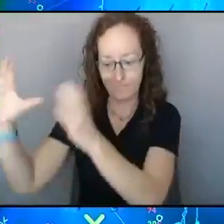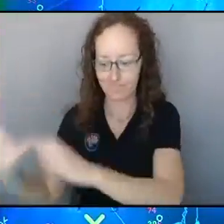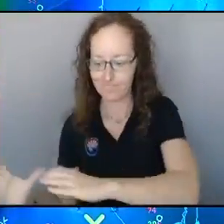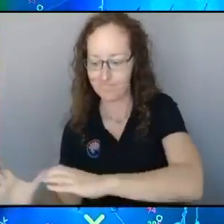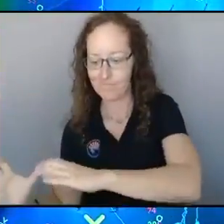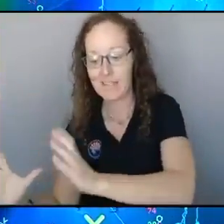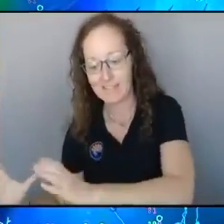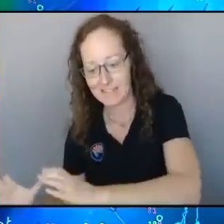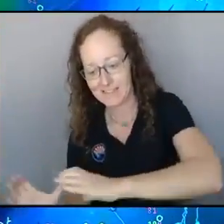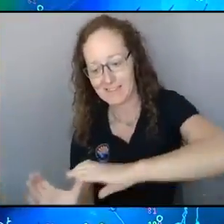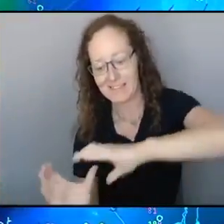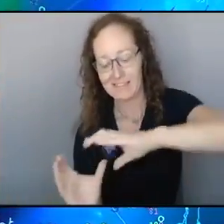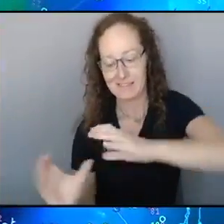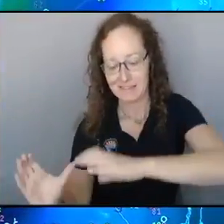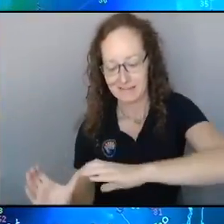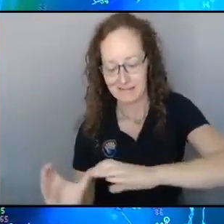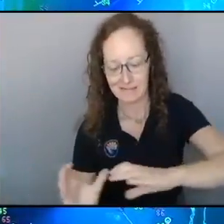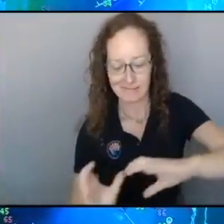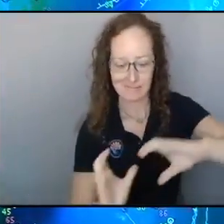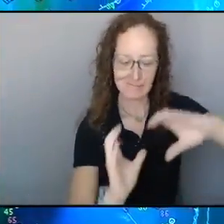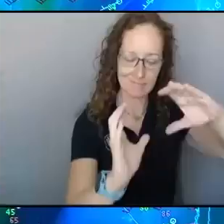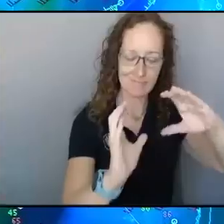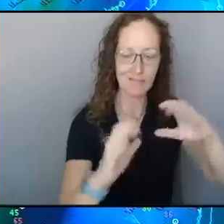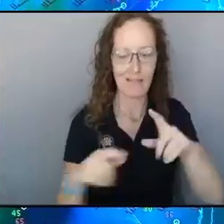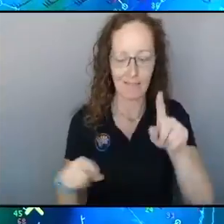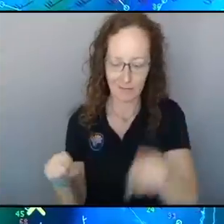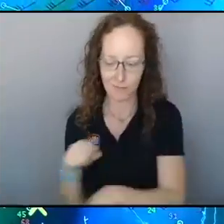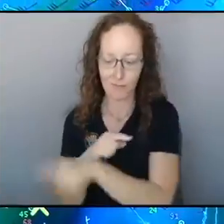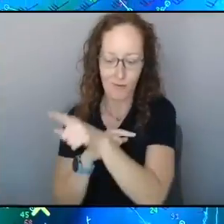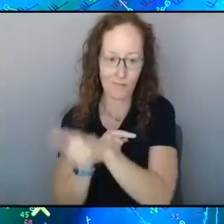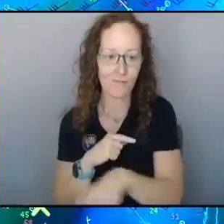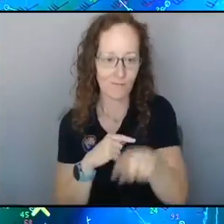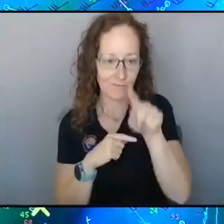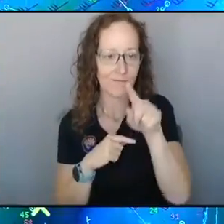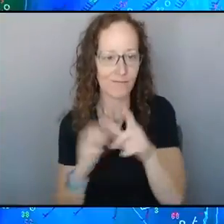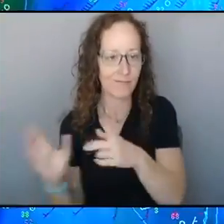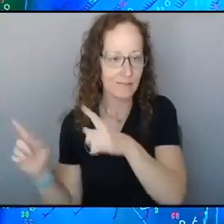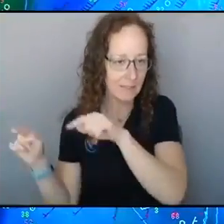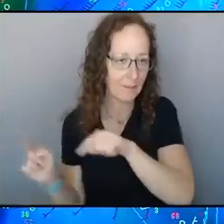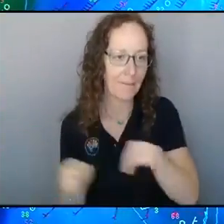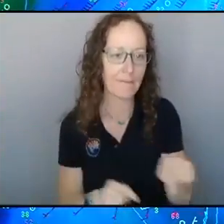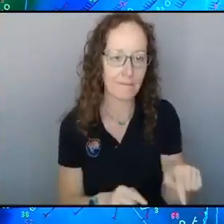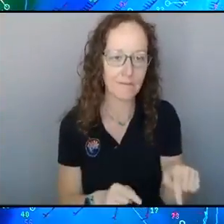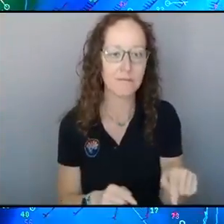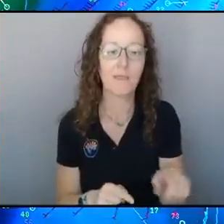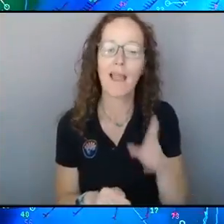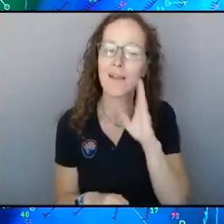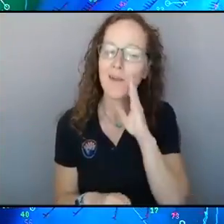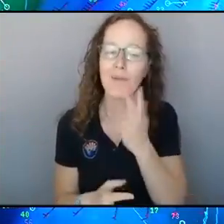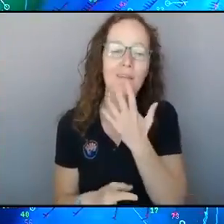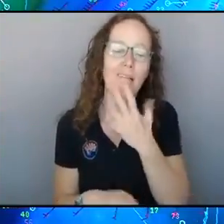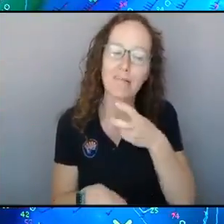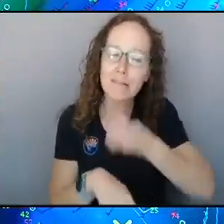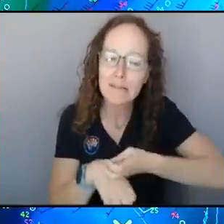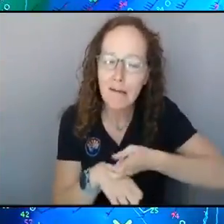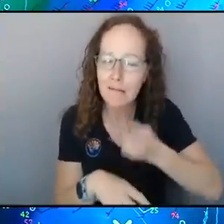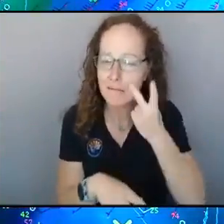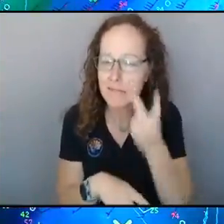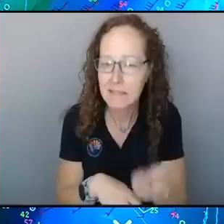it's really really hard to see given the way that they do the colors on this but we do have quite the increase in winds